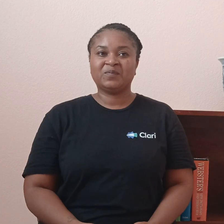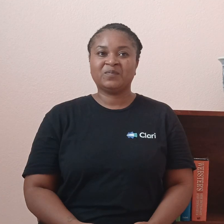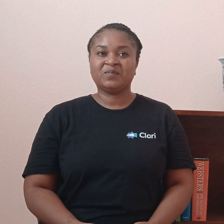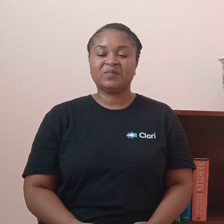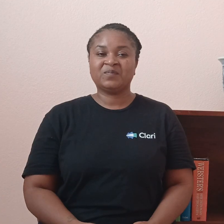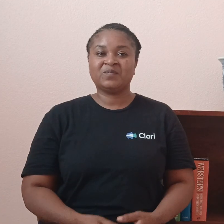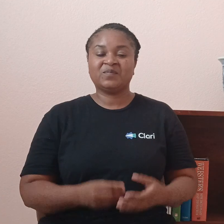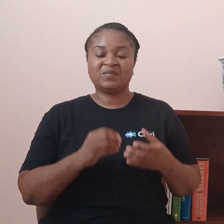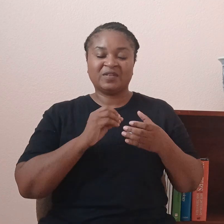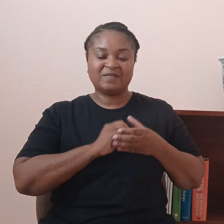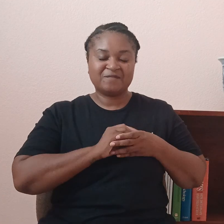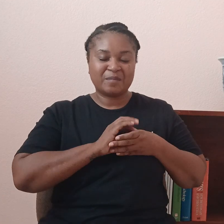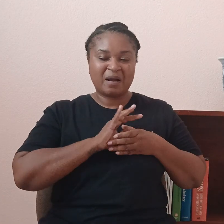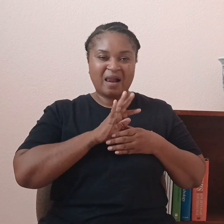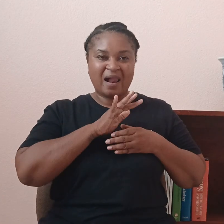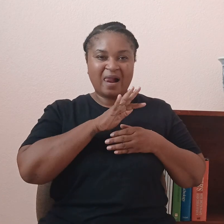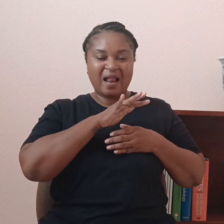Fill My Cup Let It Overflow